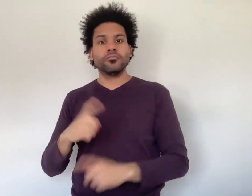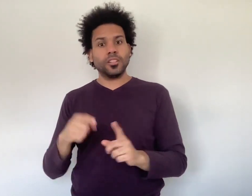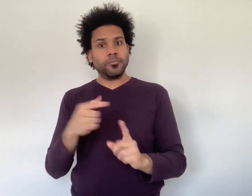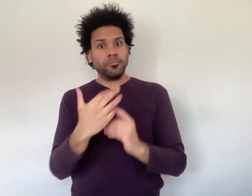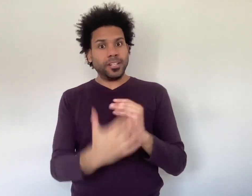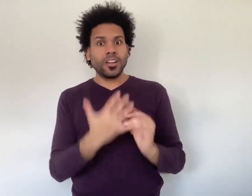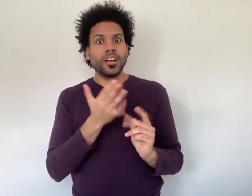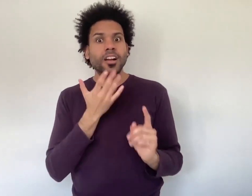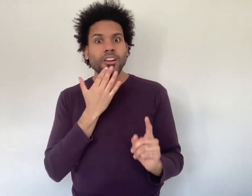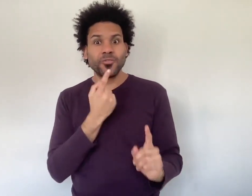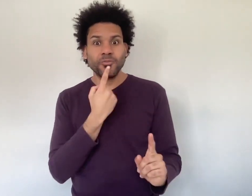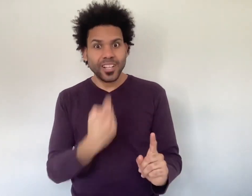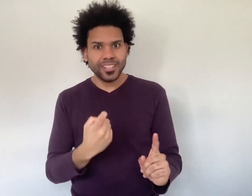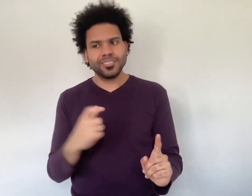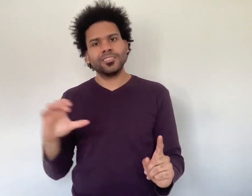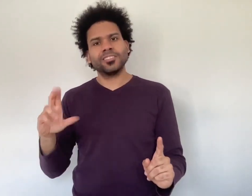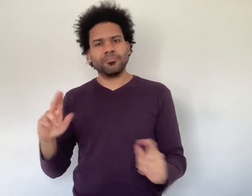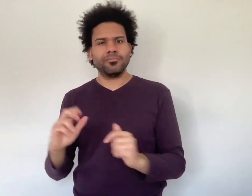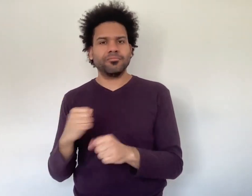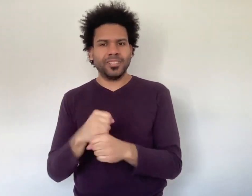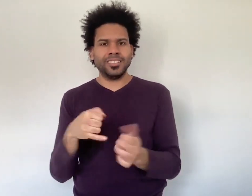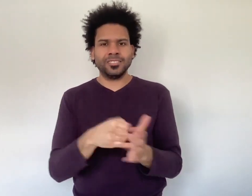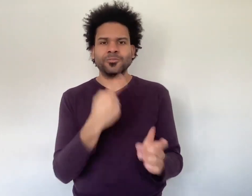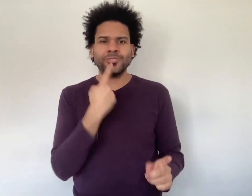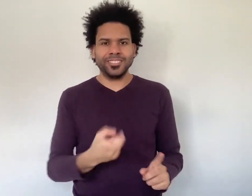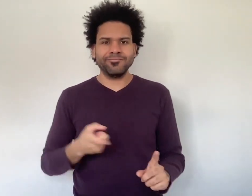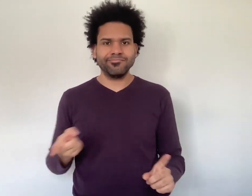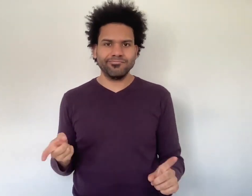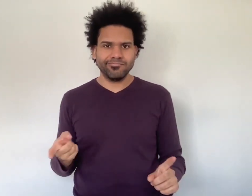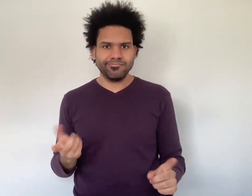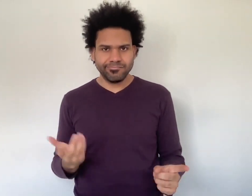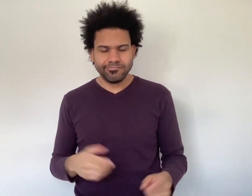The red color of blood is due to copper.